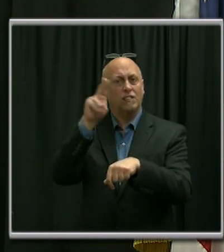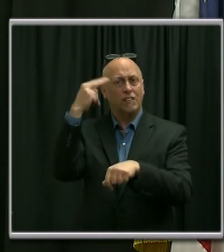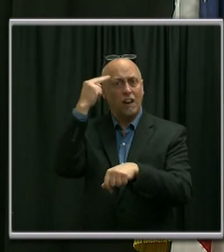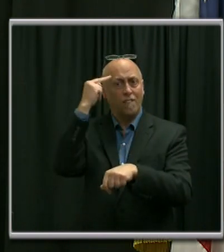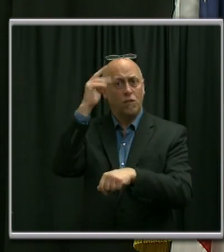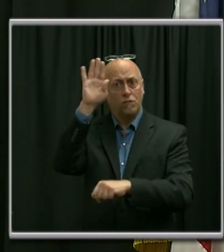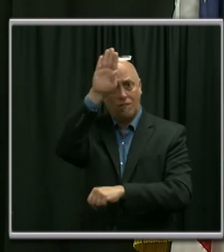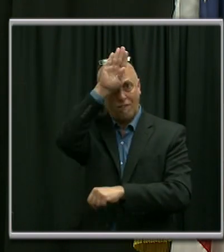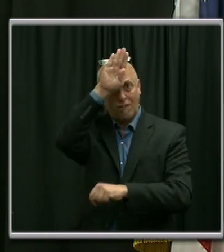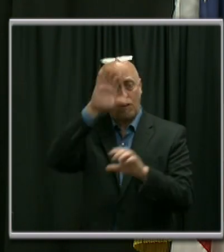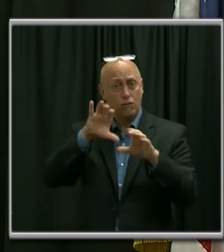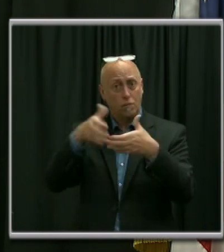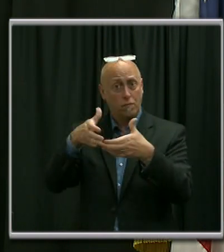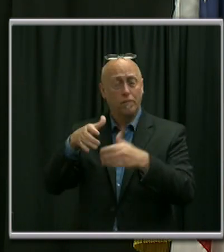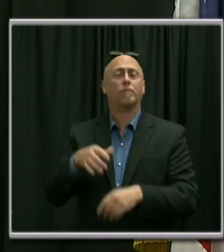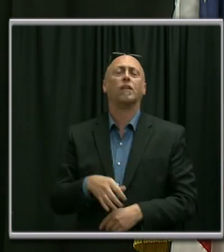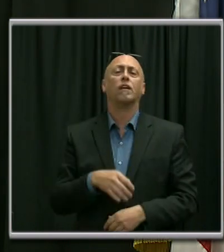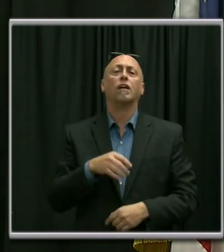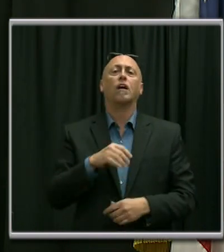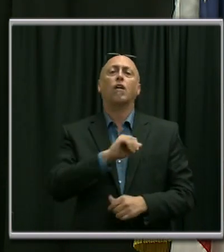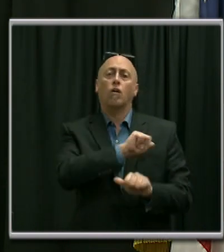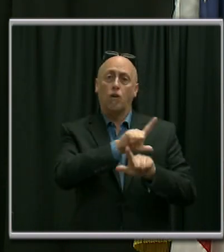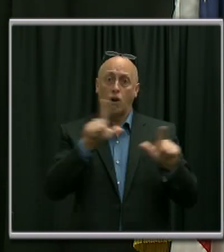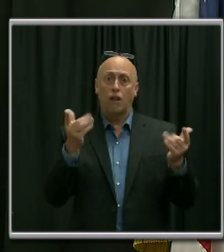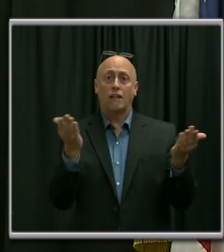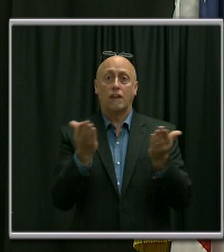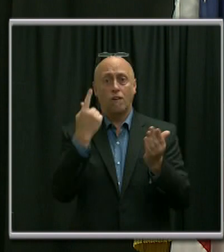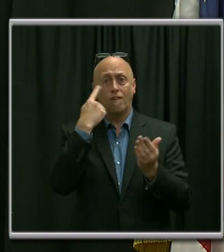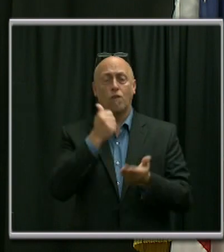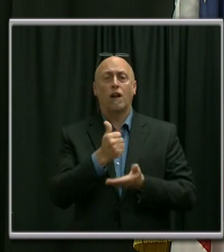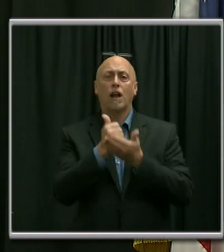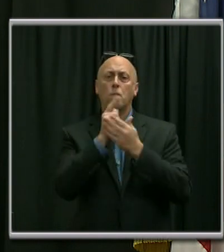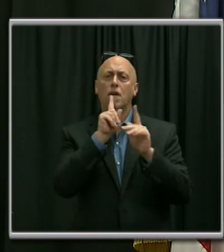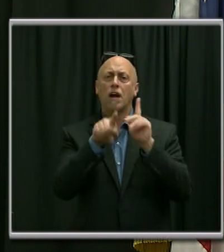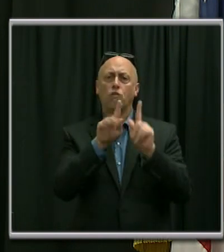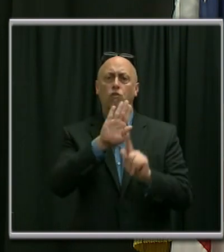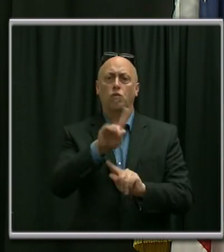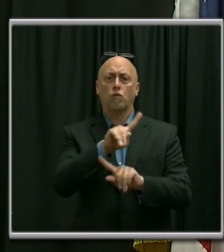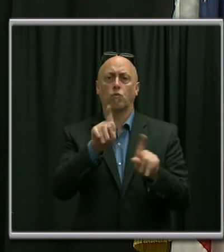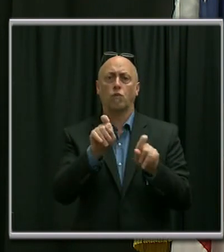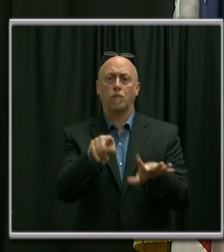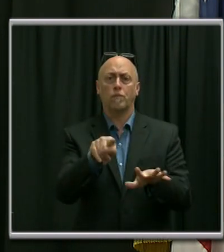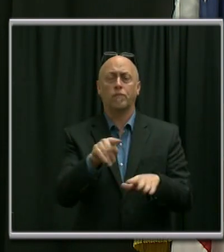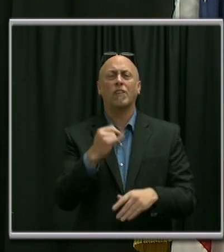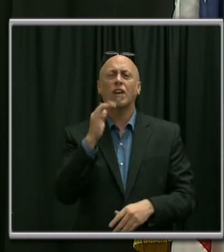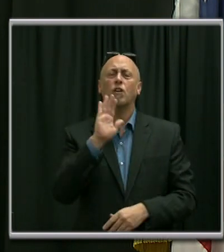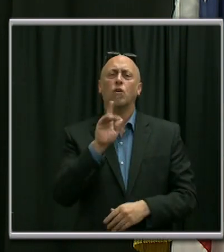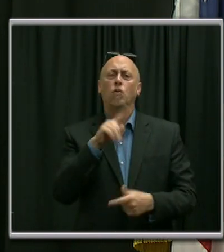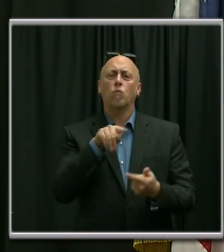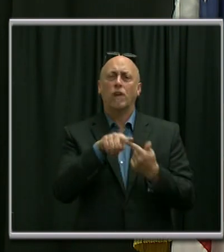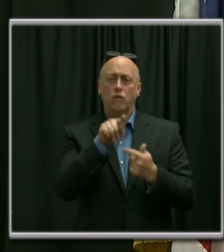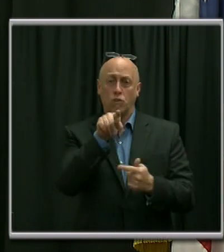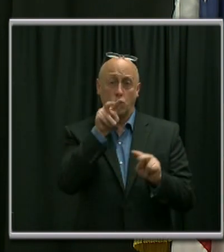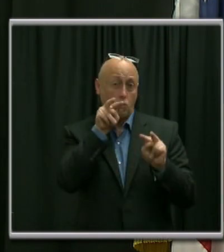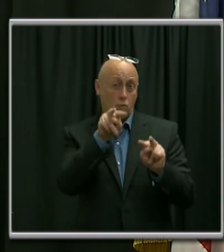EMERGENCY MANAGEMENT THE NATIONAL FIRE DEPARTMENT. ARE HERE WITH US TO HELP ANSWER